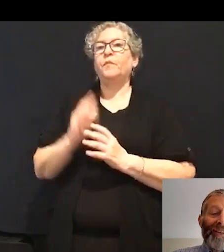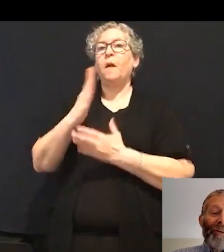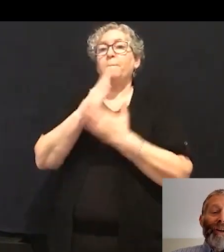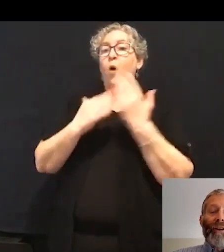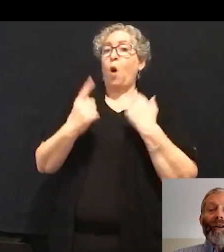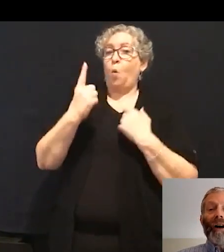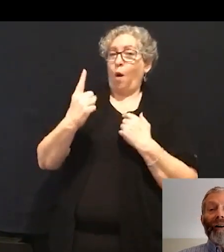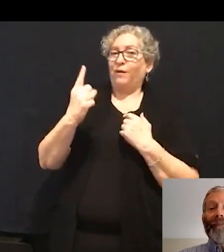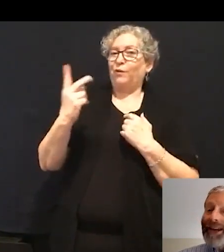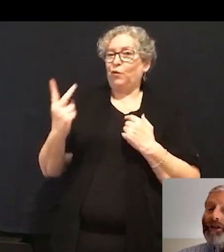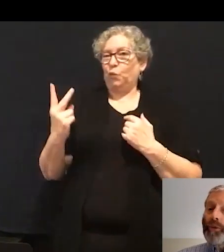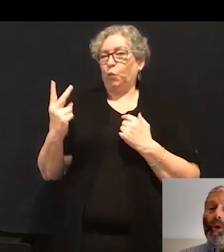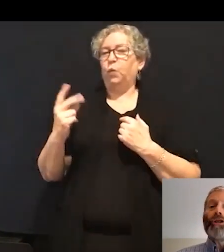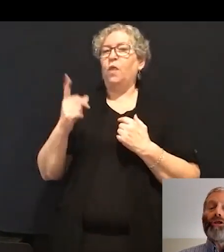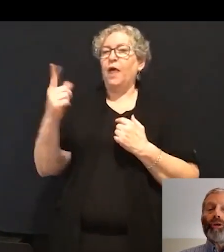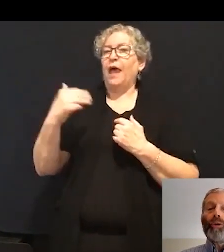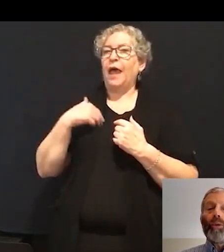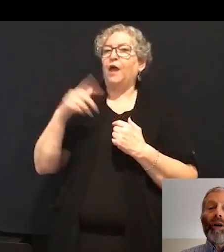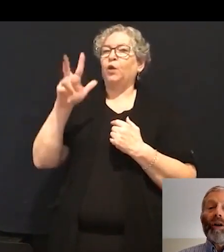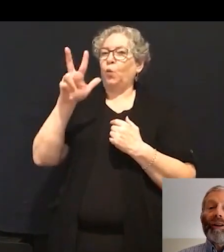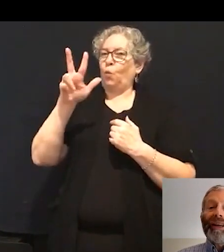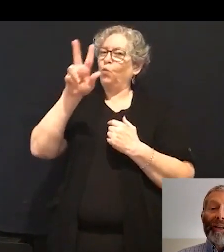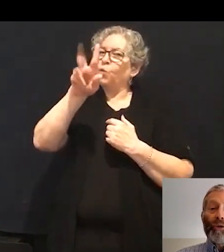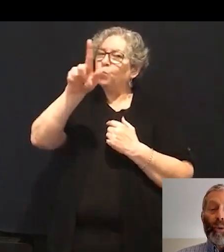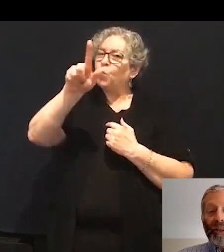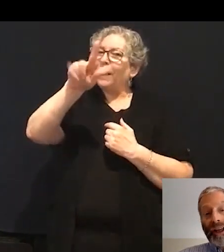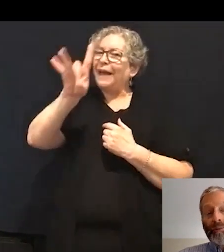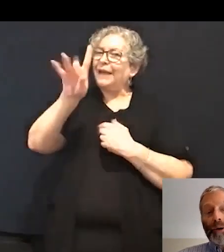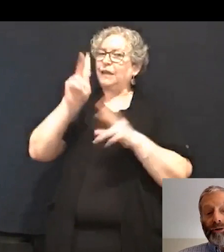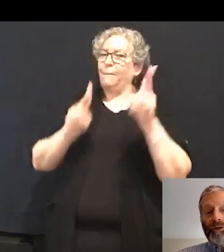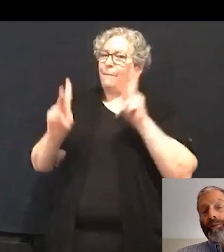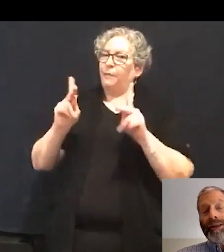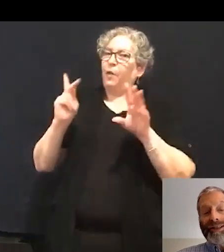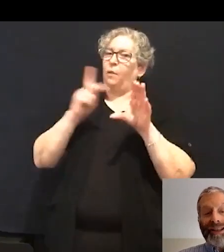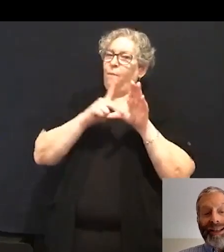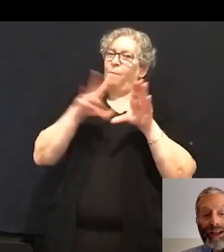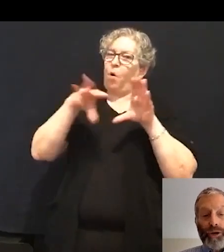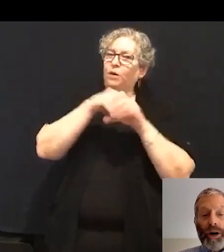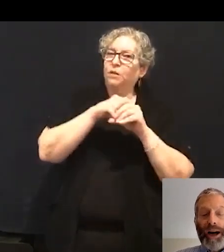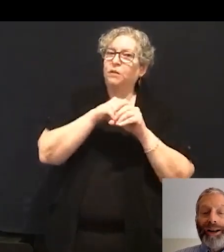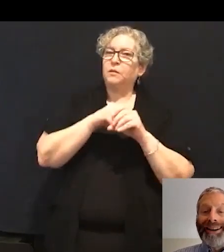In their phase 1/2, they had 28 participants in that trial.